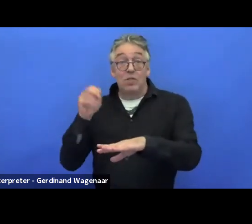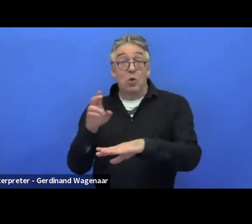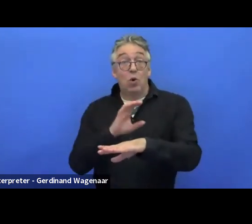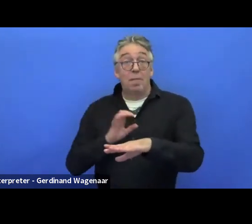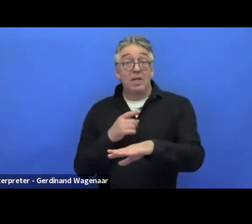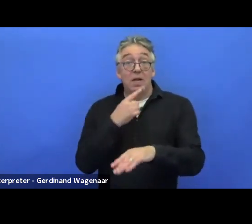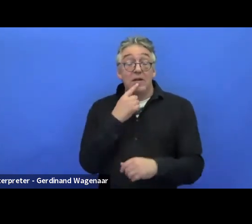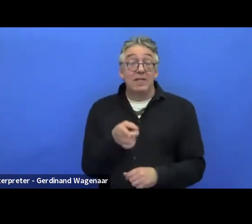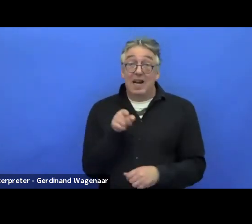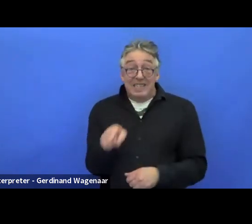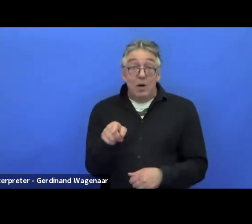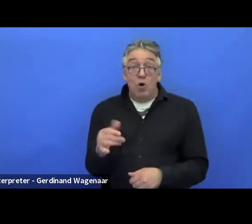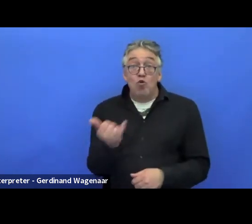and they refused it twice.